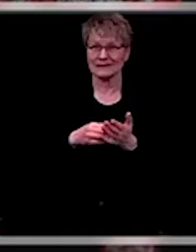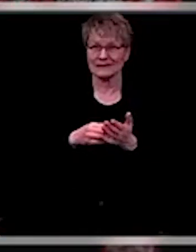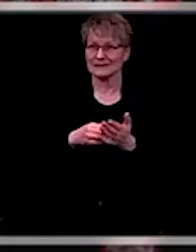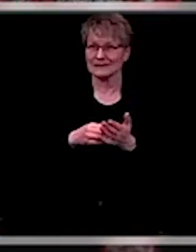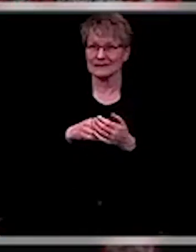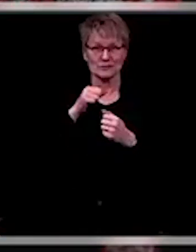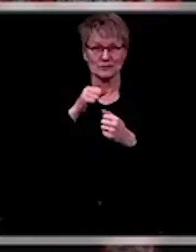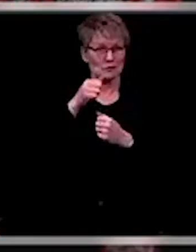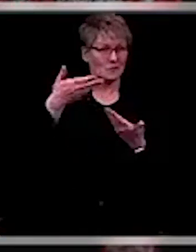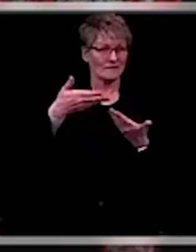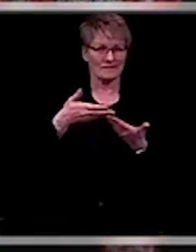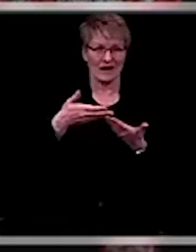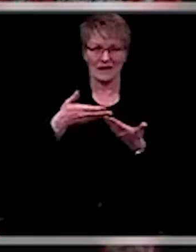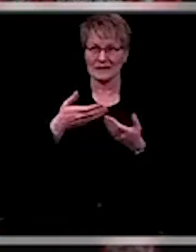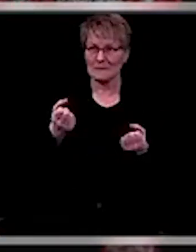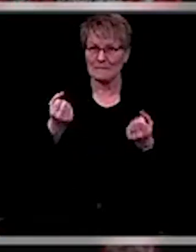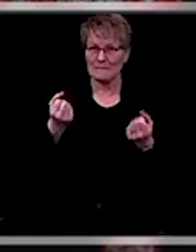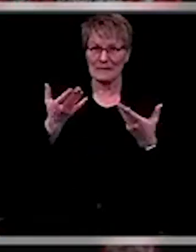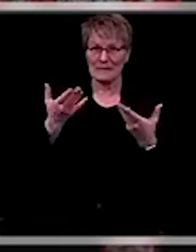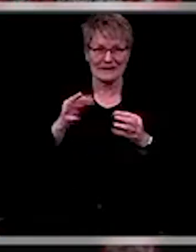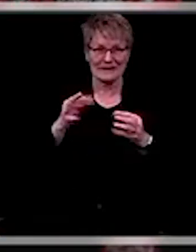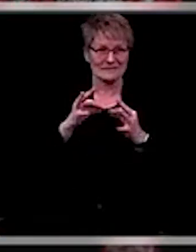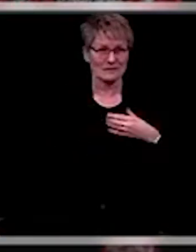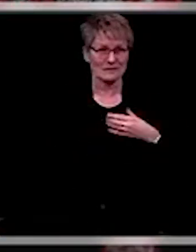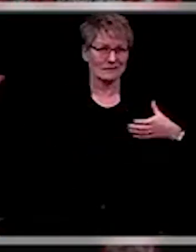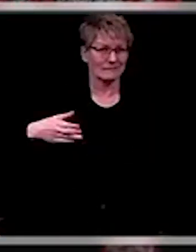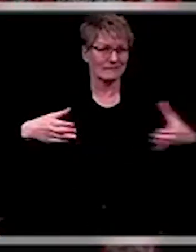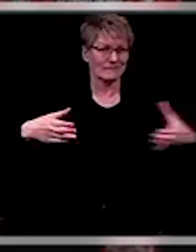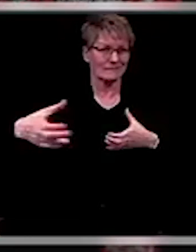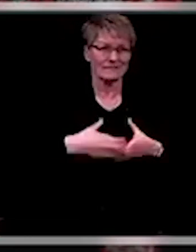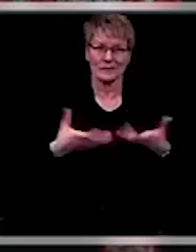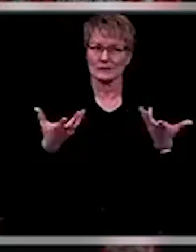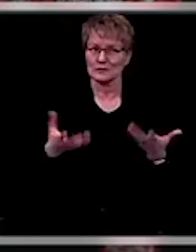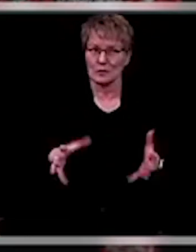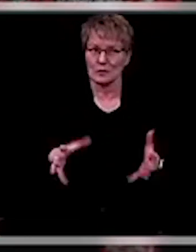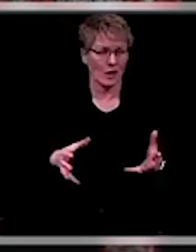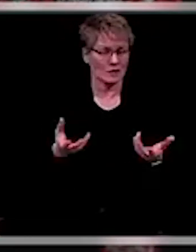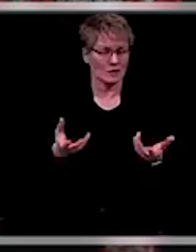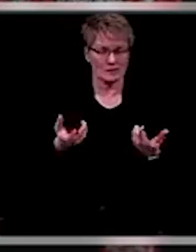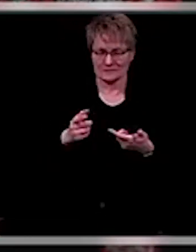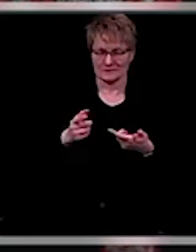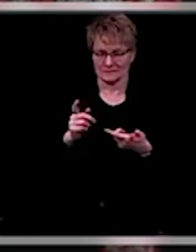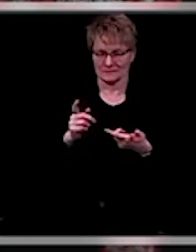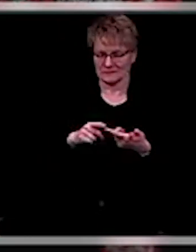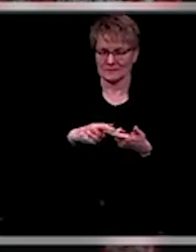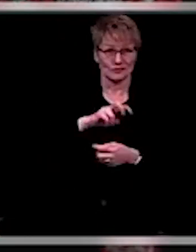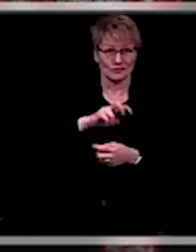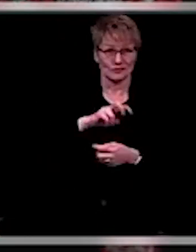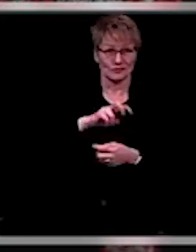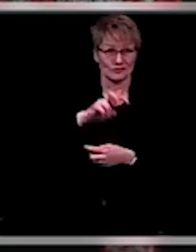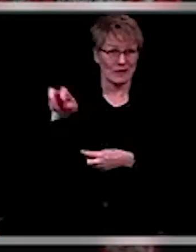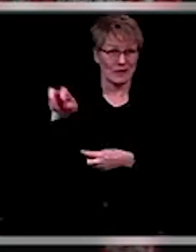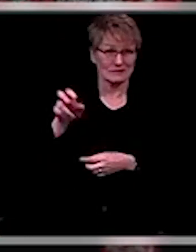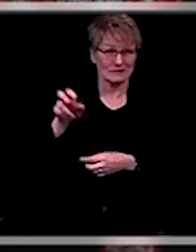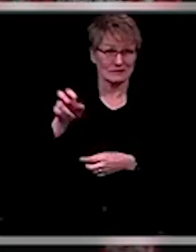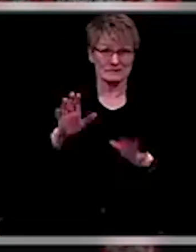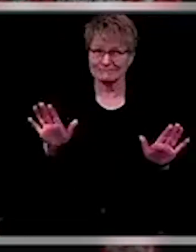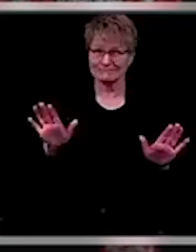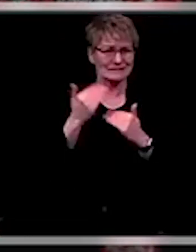We do not recommend traveling. We recognize sometimes that whether there's elderly parents,